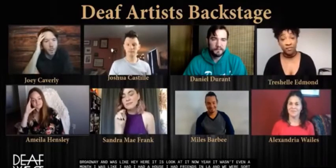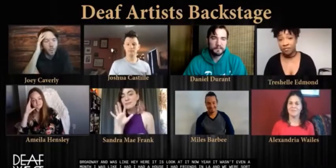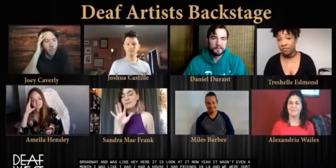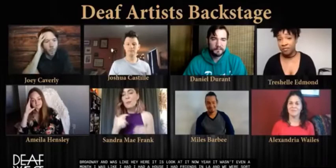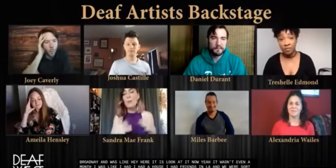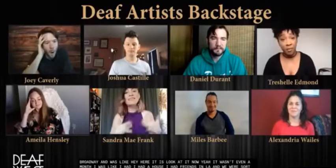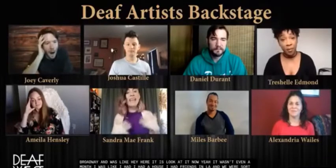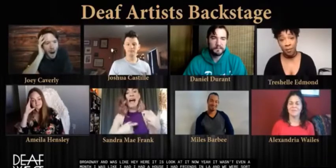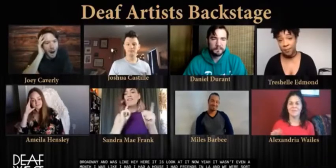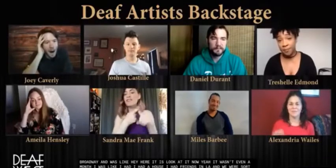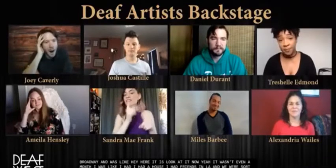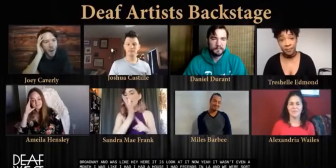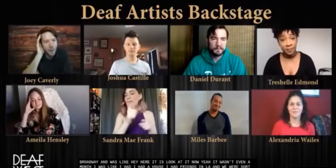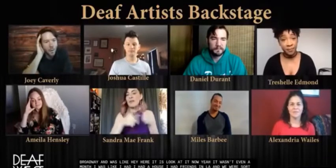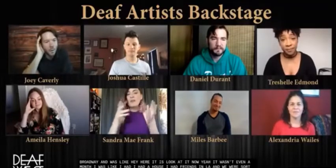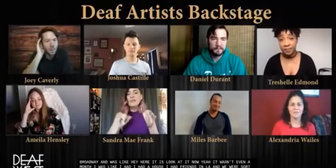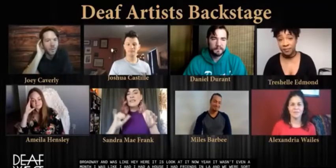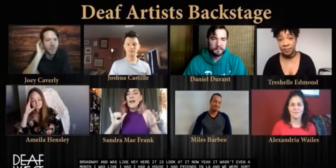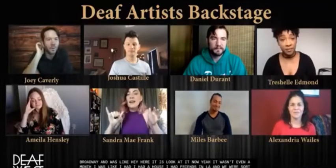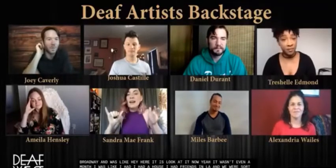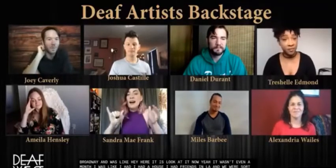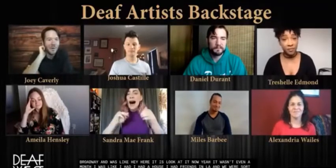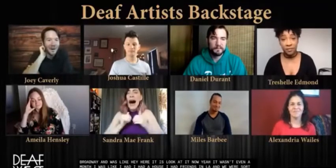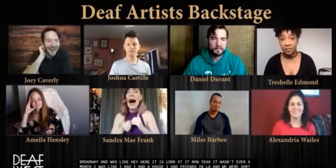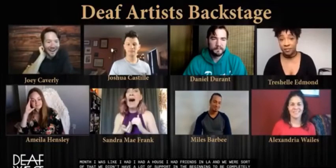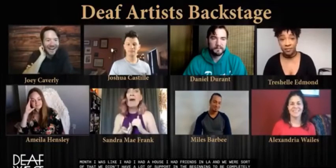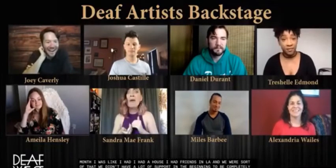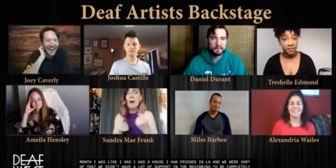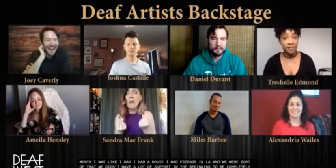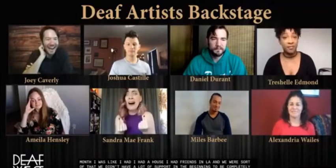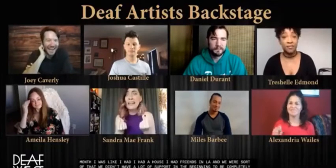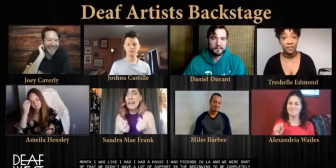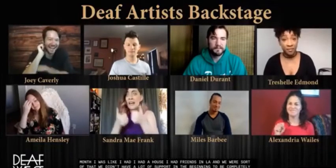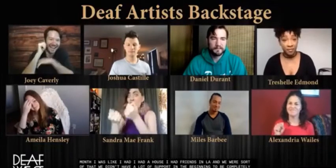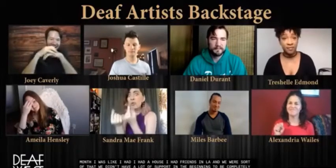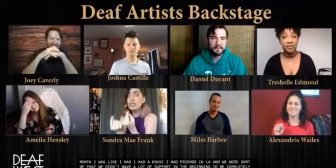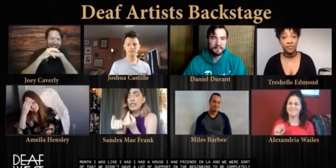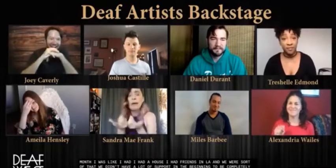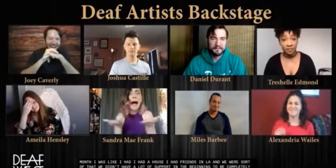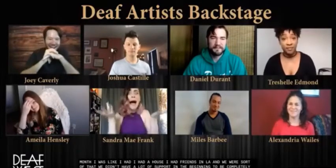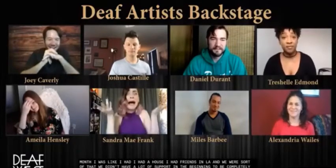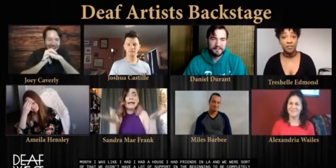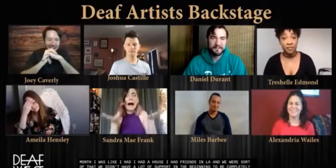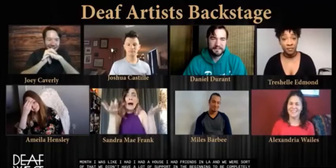It wasn't fun in the beginning because of the stress. We didn't know how we were going to make it.